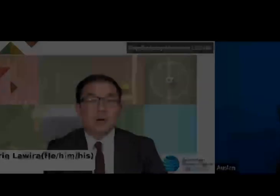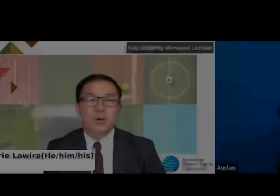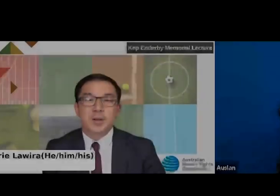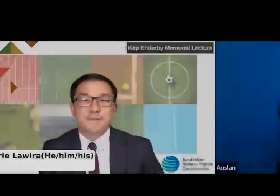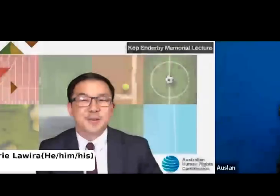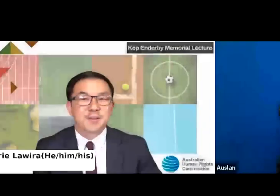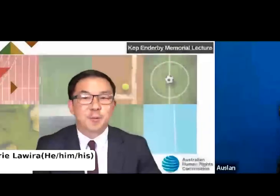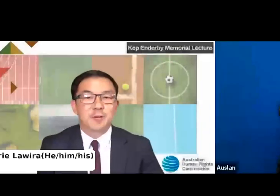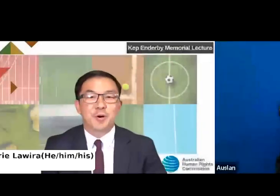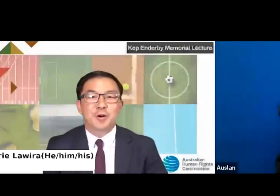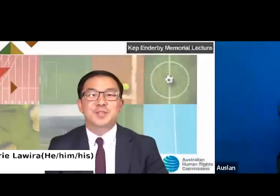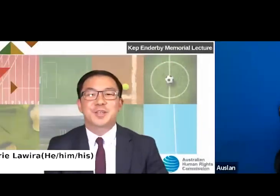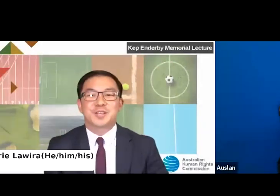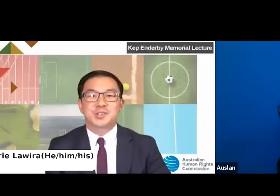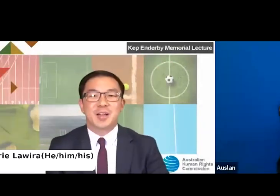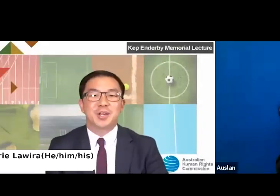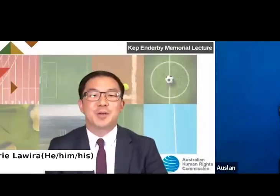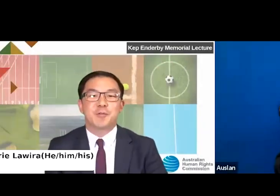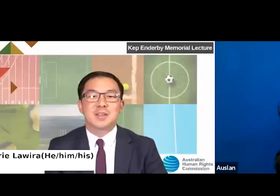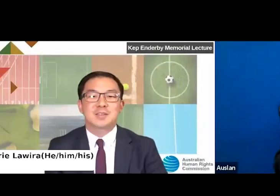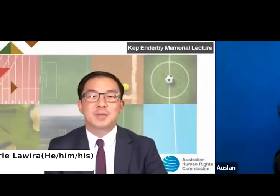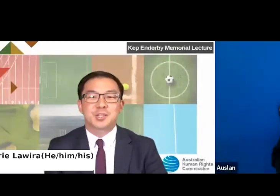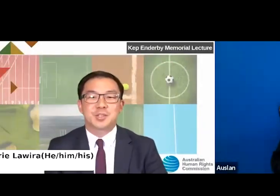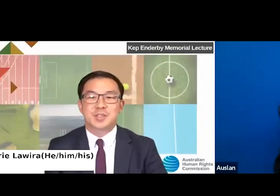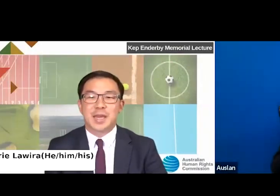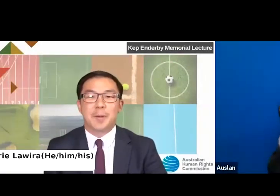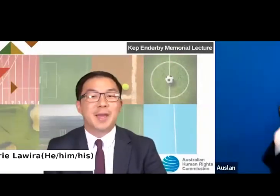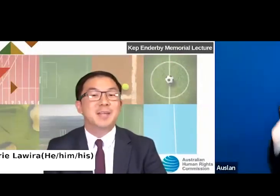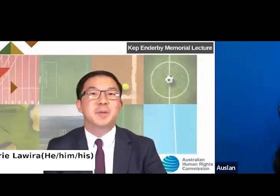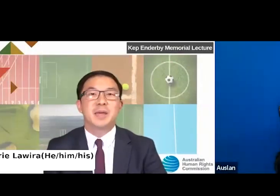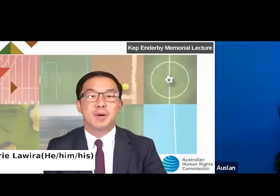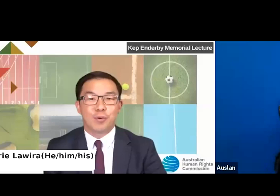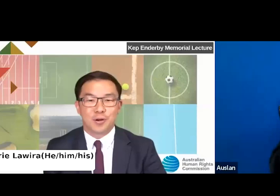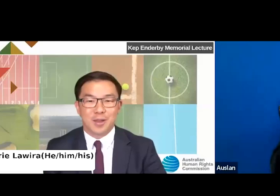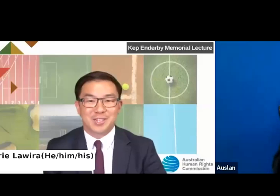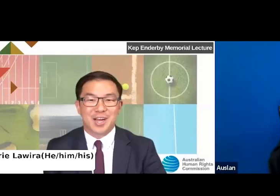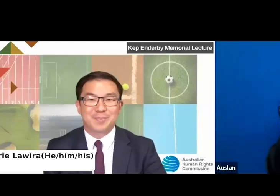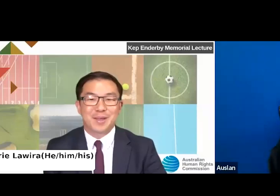Well, good afternoon everyone, and welcome to the Australian Human Rights Commission Kep Enderby Memorial Lecture.